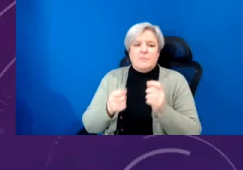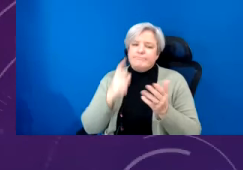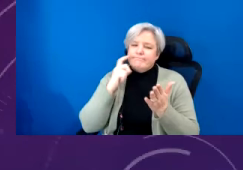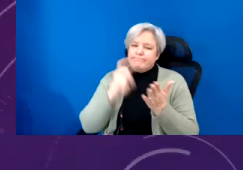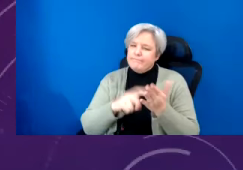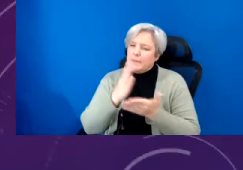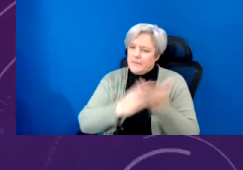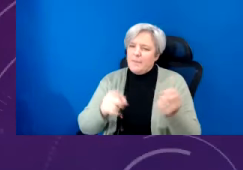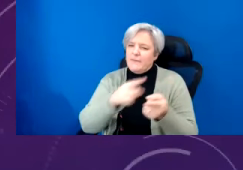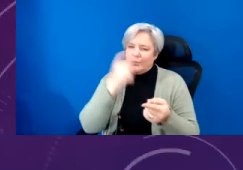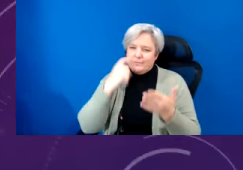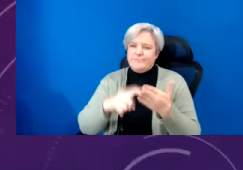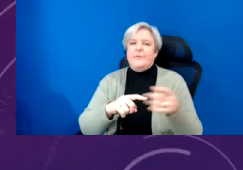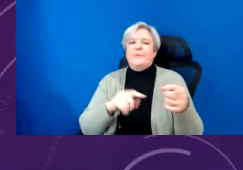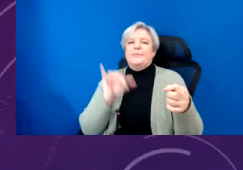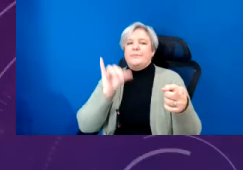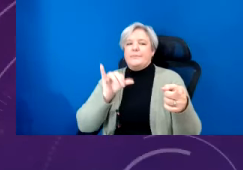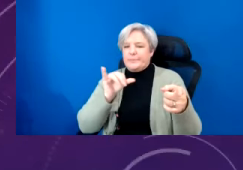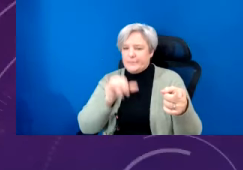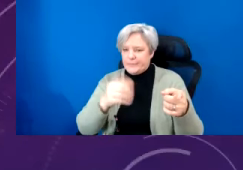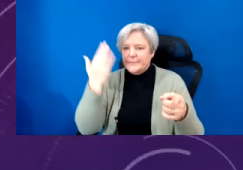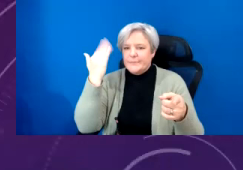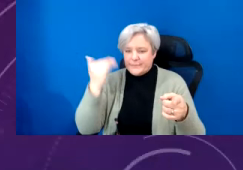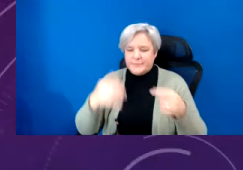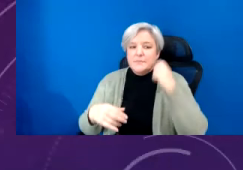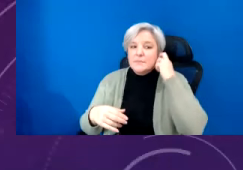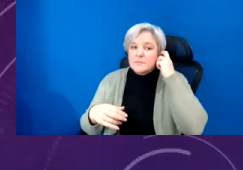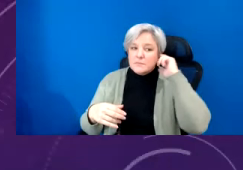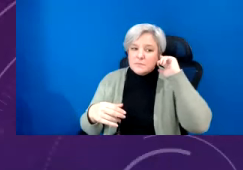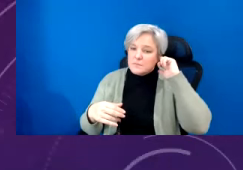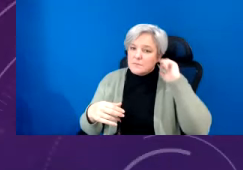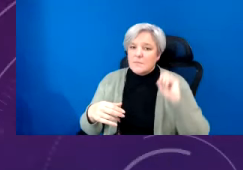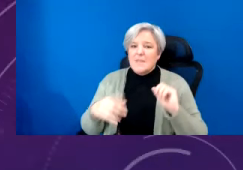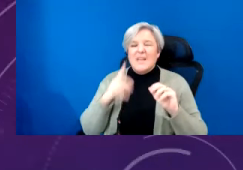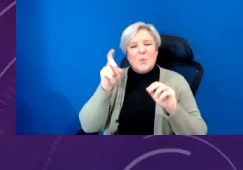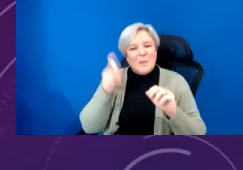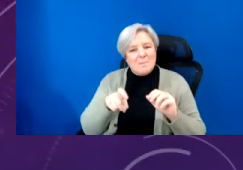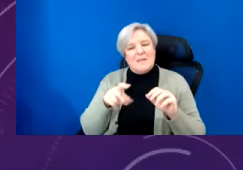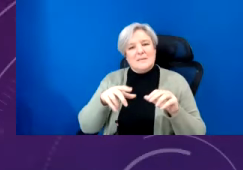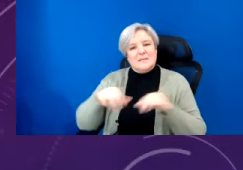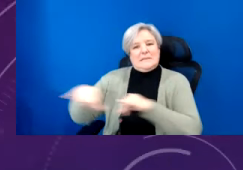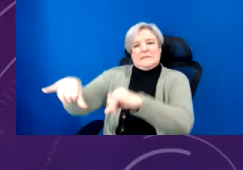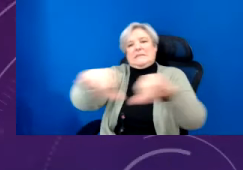So this is where we need to have some consistency in how they are submitted.